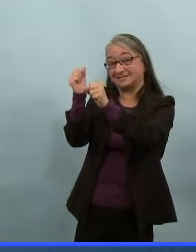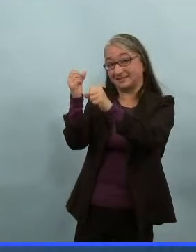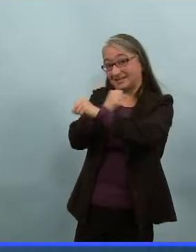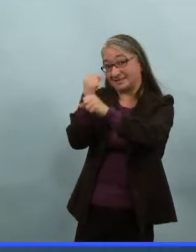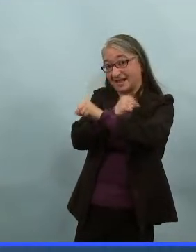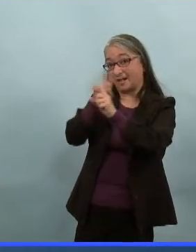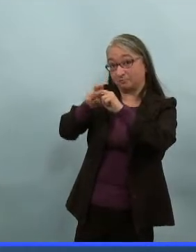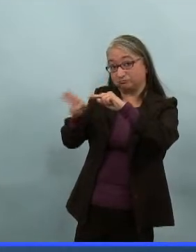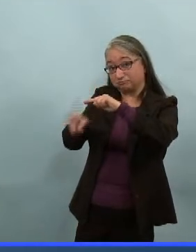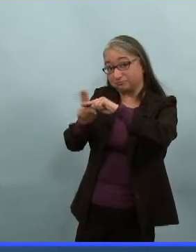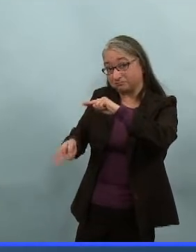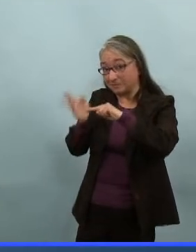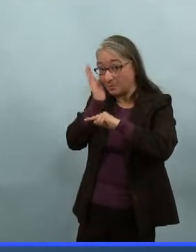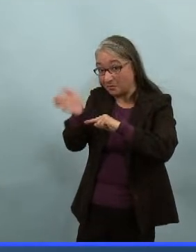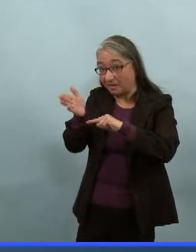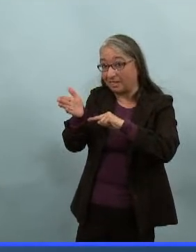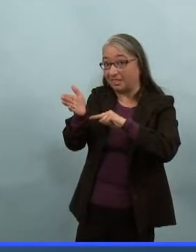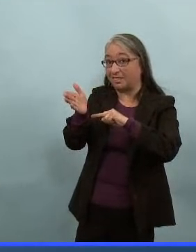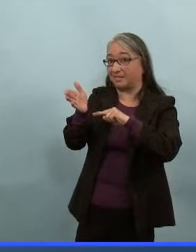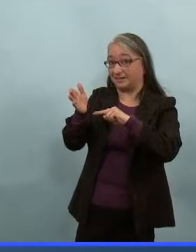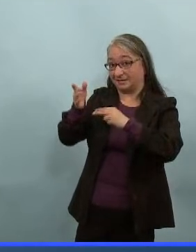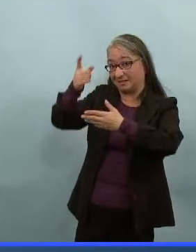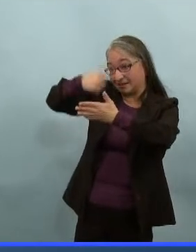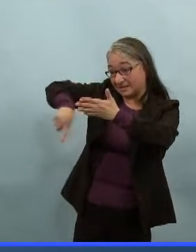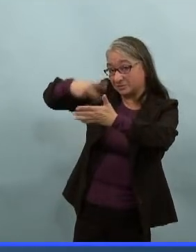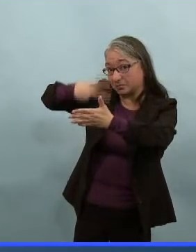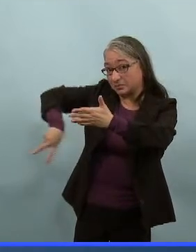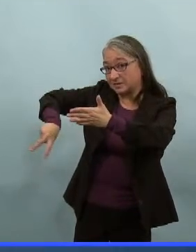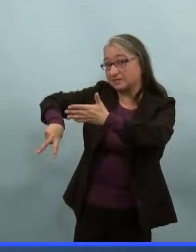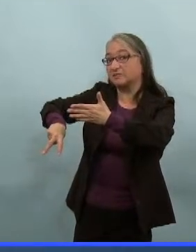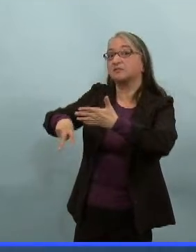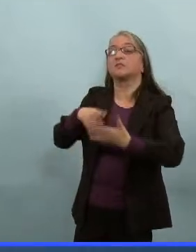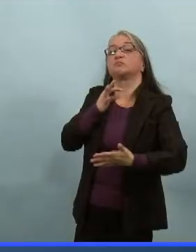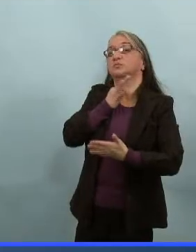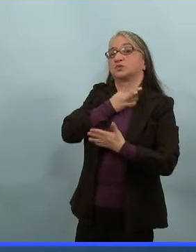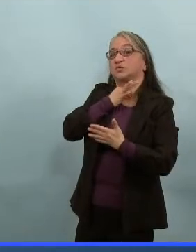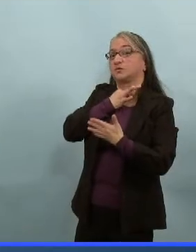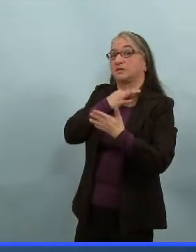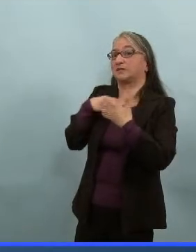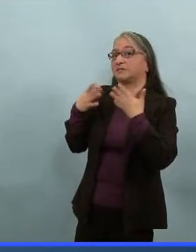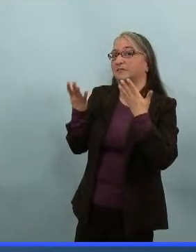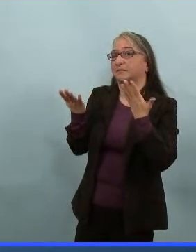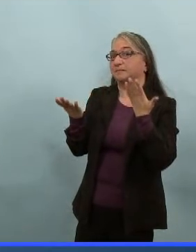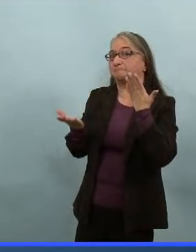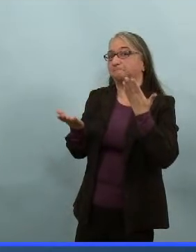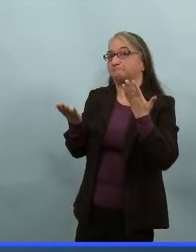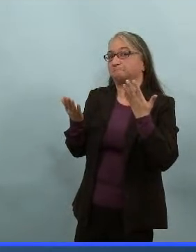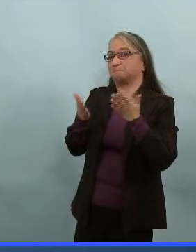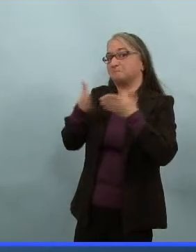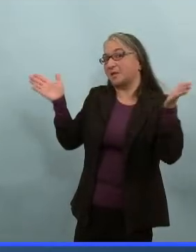just wondering how public health plans to prepare for hospitalizations without case data